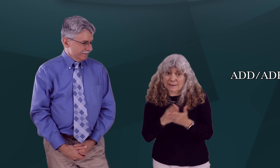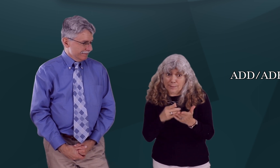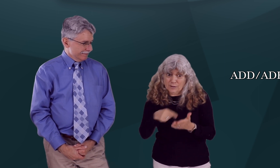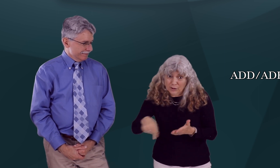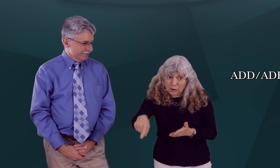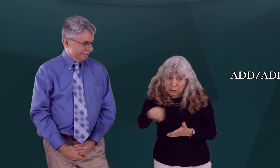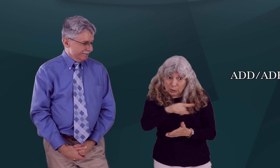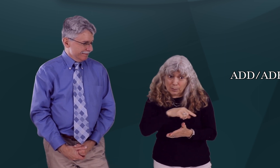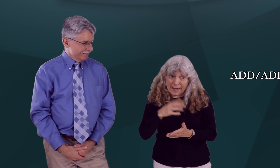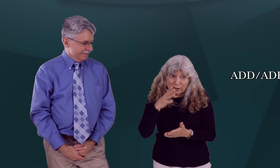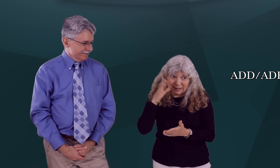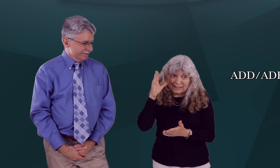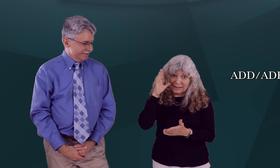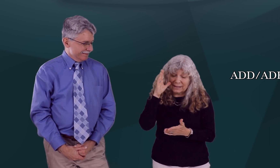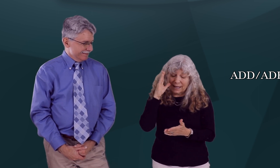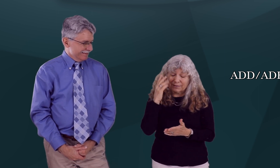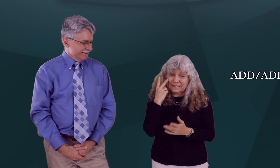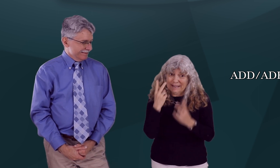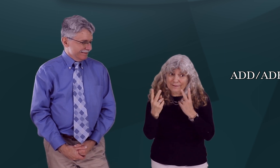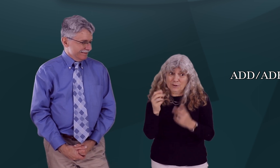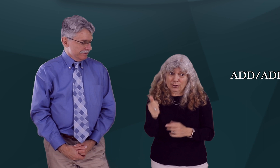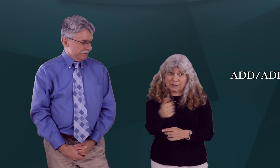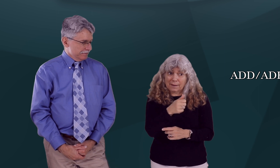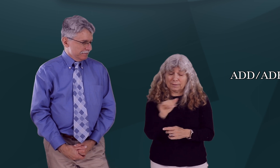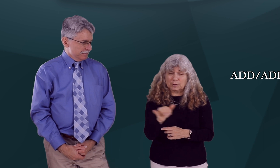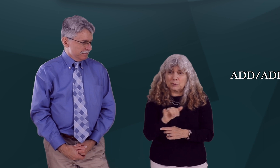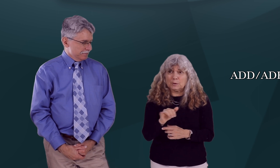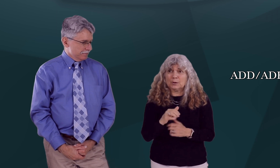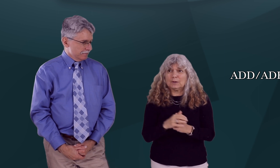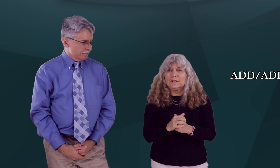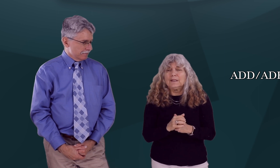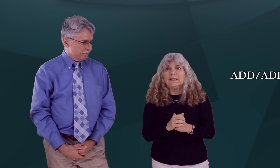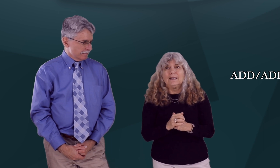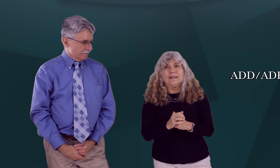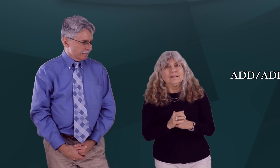I'm sure a few of you parents have faced those same challenges with your own children.